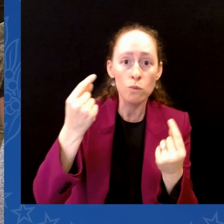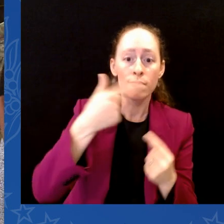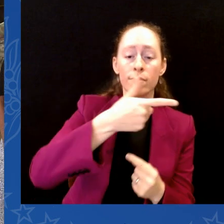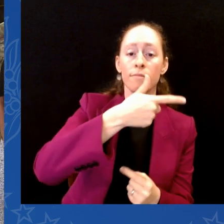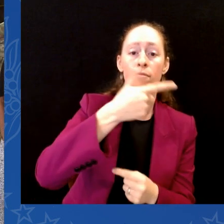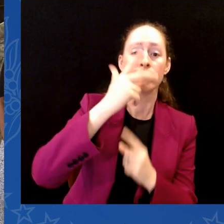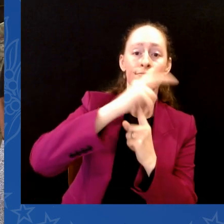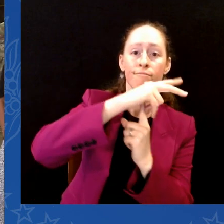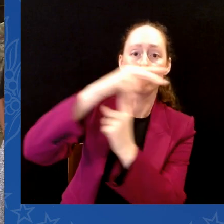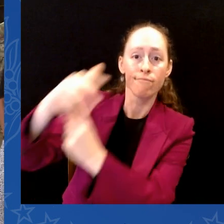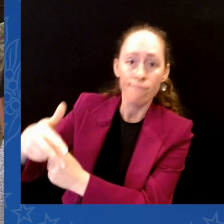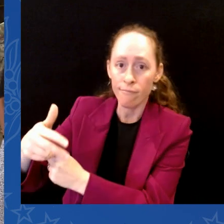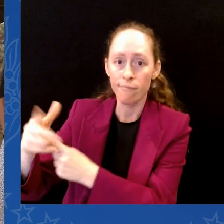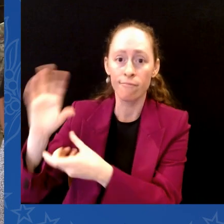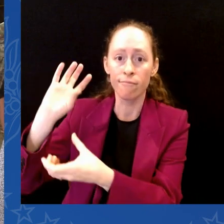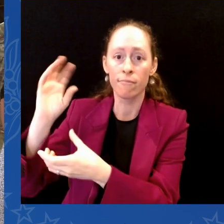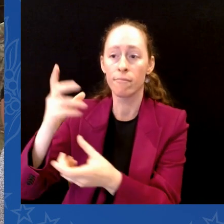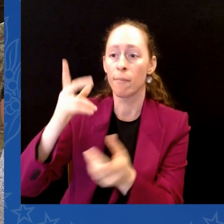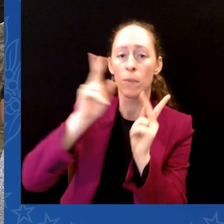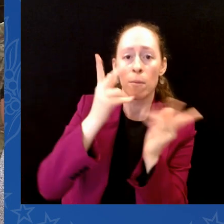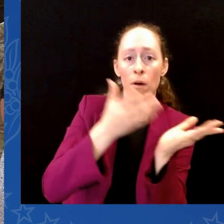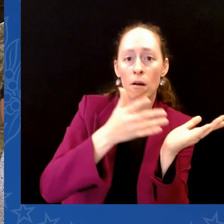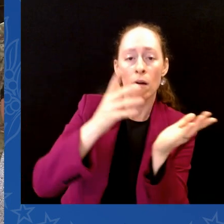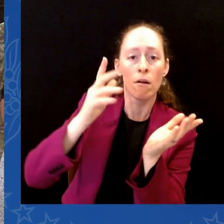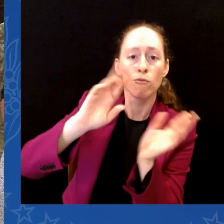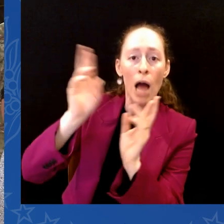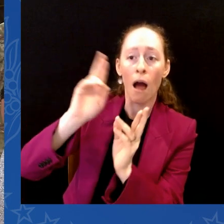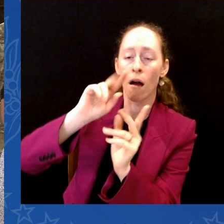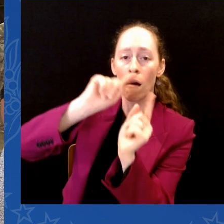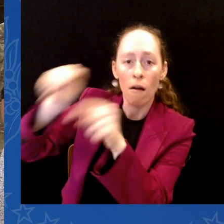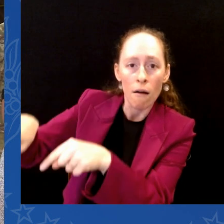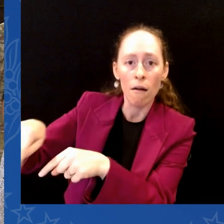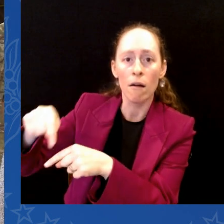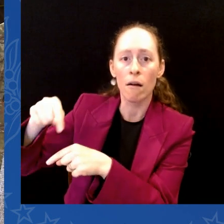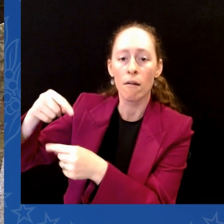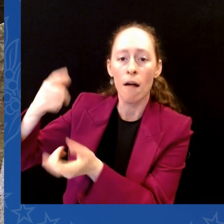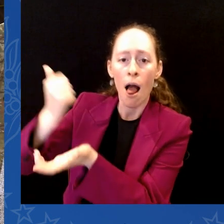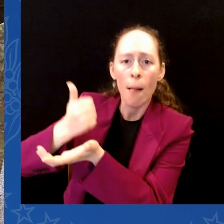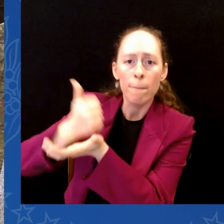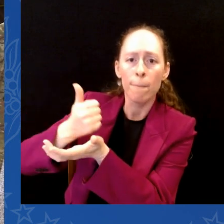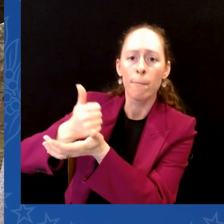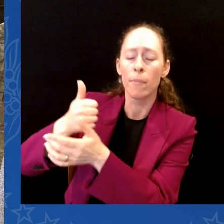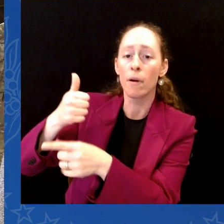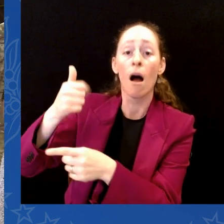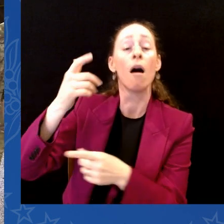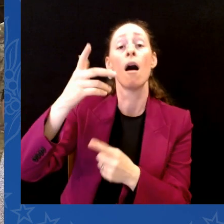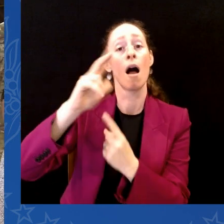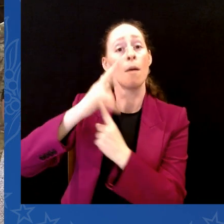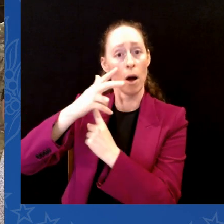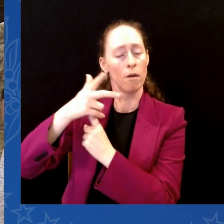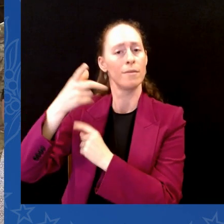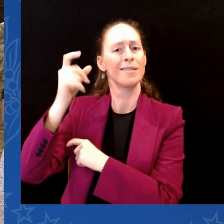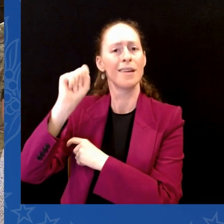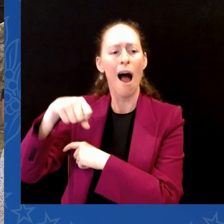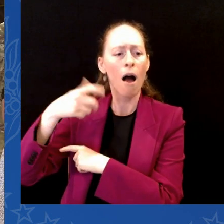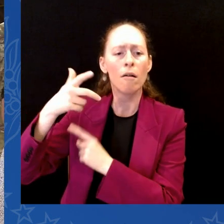You can go over it in a helicopter and you see damage, but it does not do it justice until you are actually on the ground